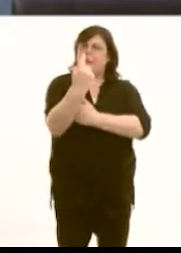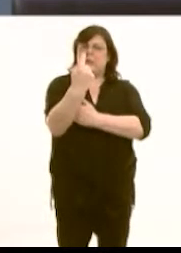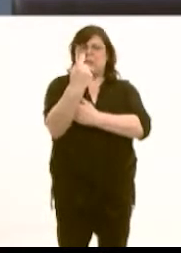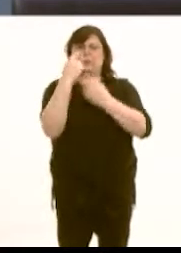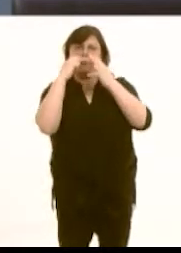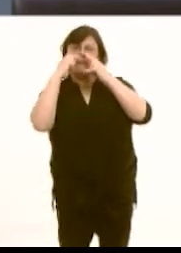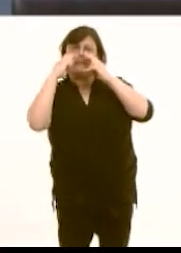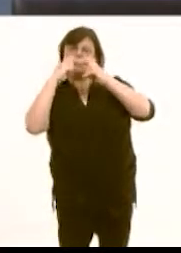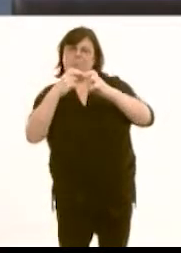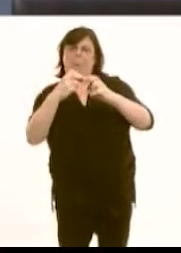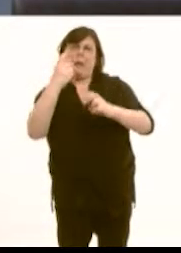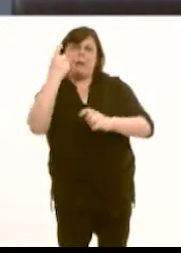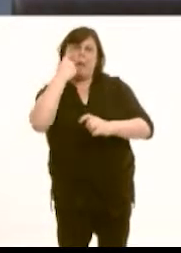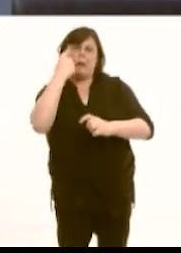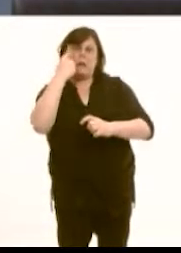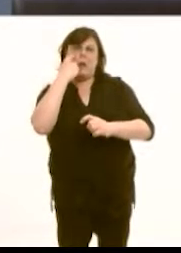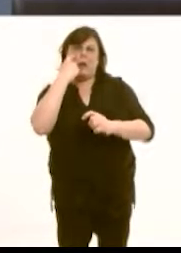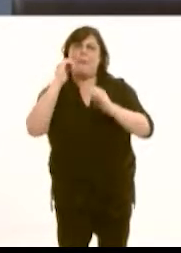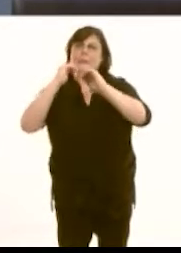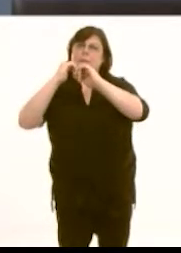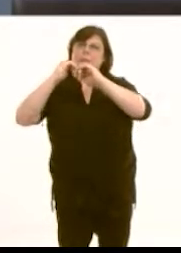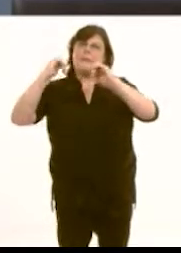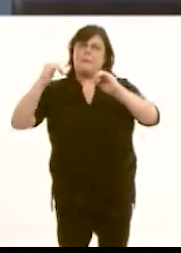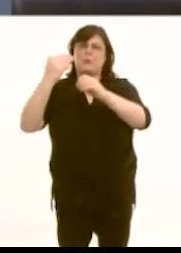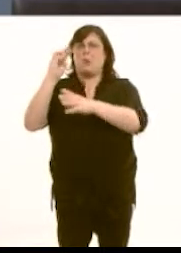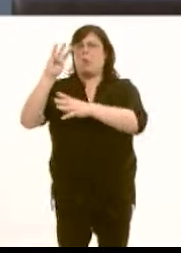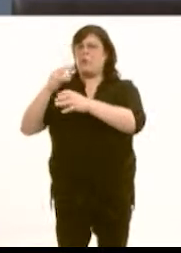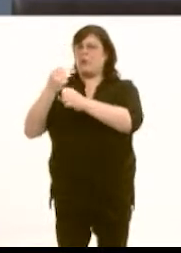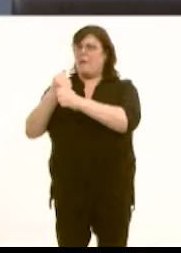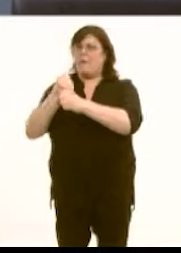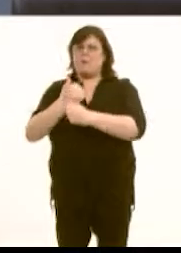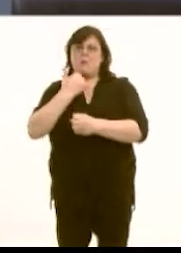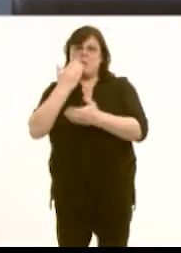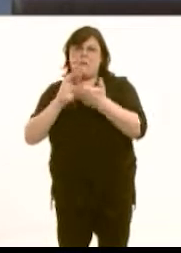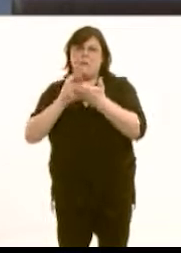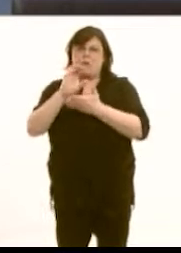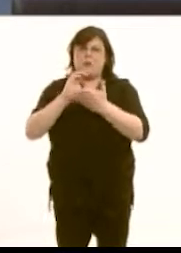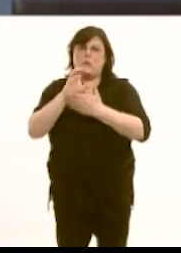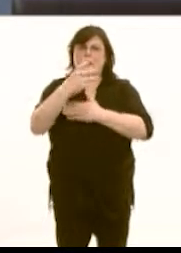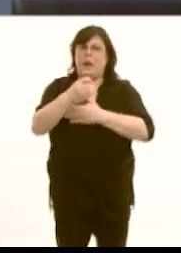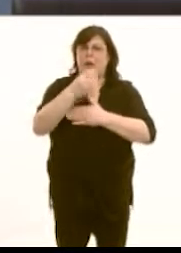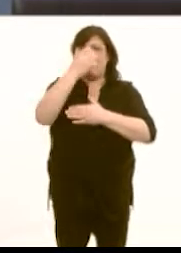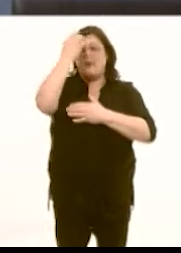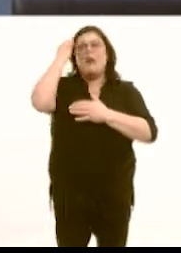of Welsh Government and that is properly resourced and able to do its job without fear of repercussions.